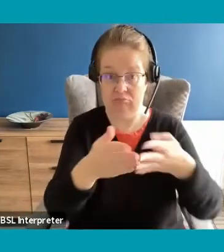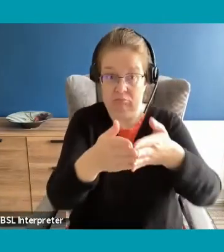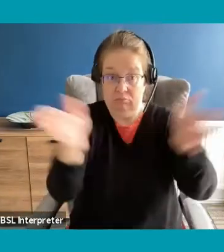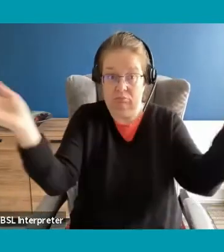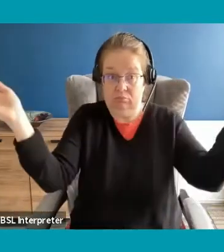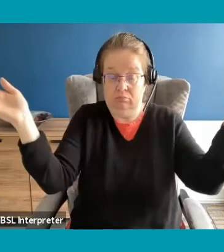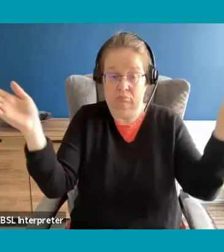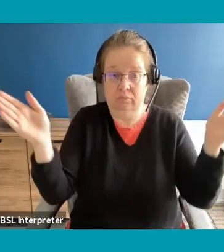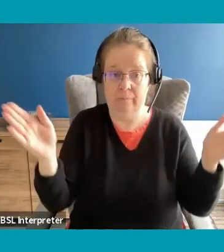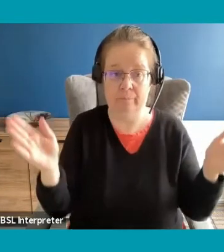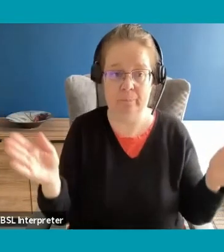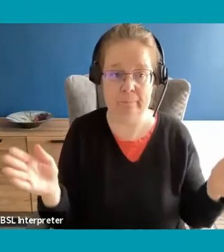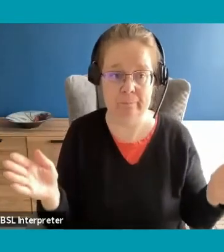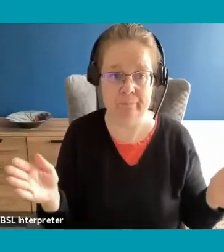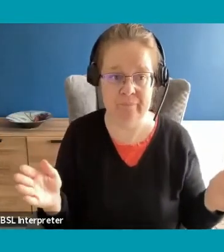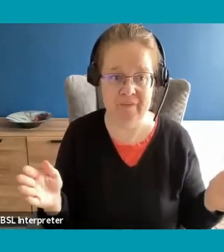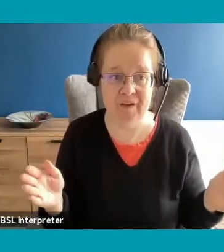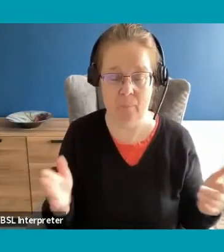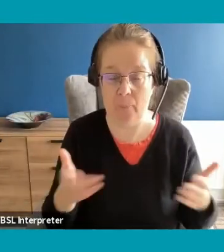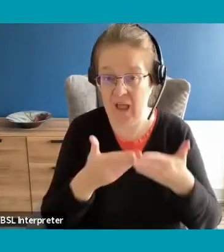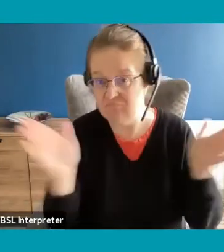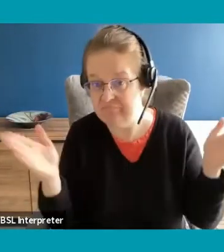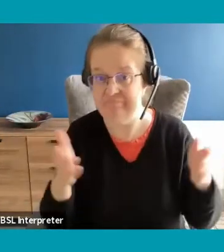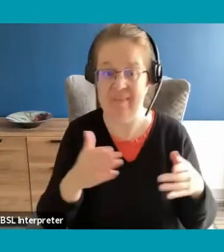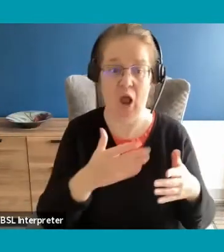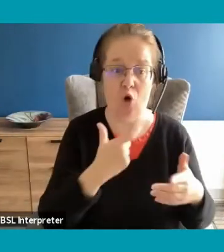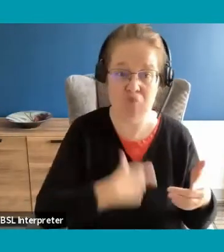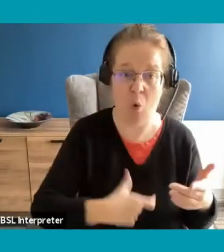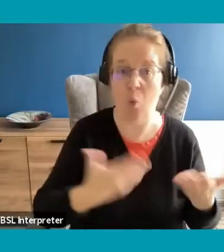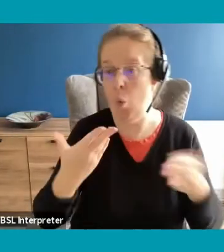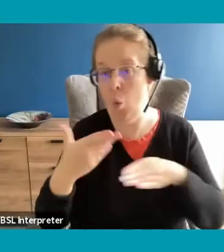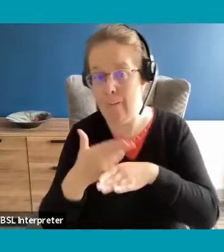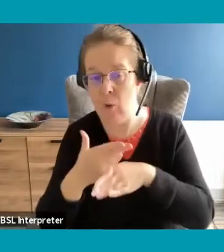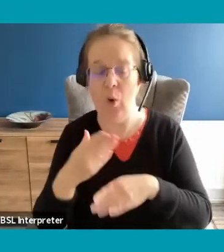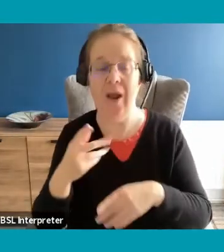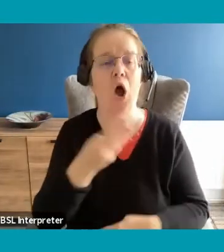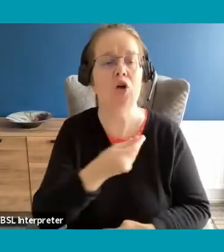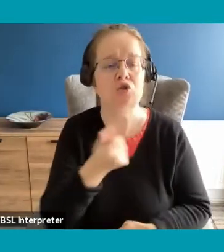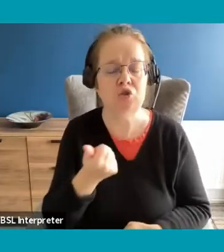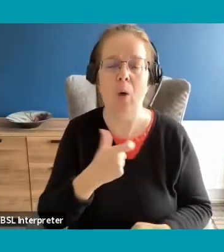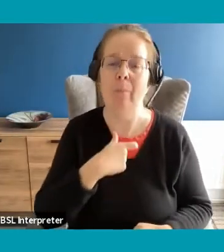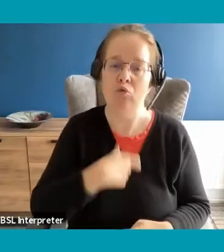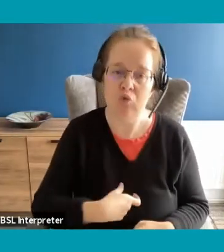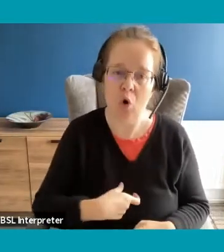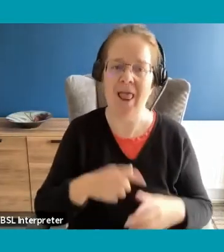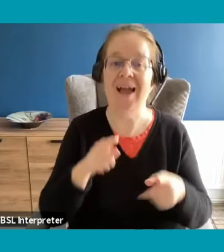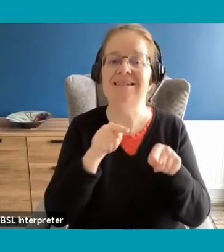Every role and employment that's out there. You know, some roles do require specialist